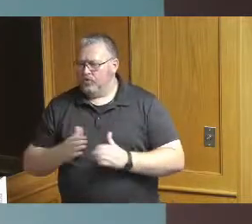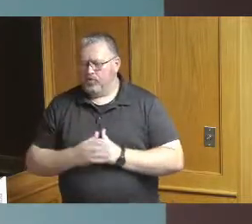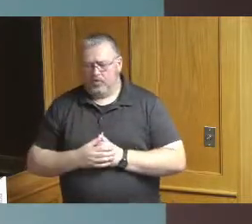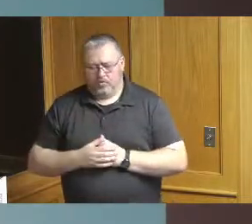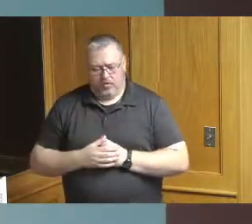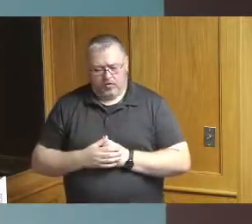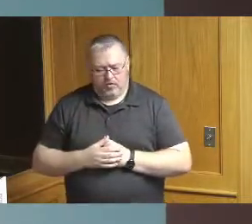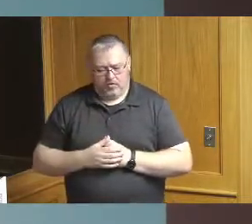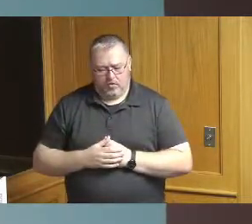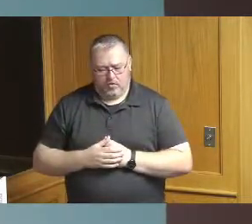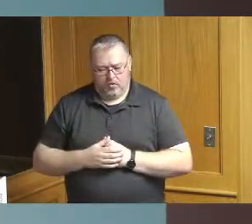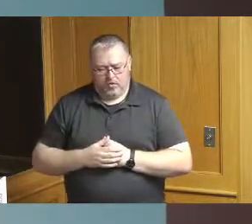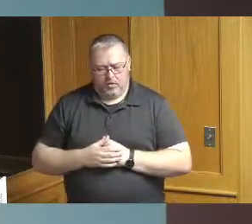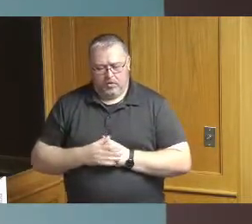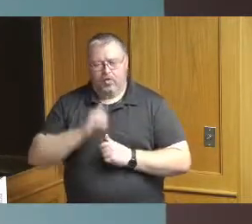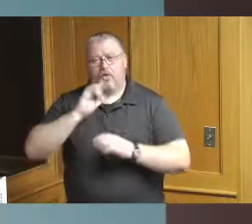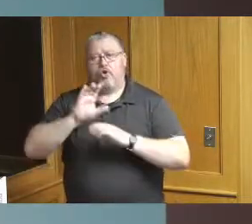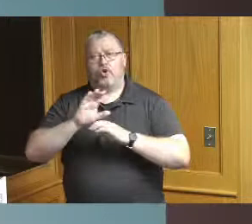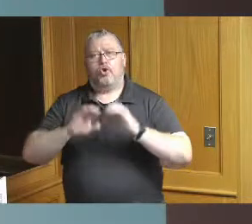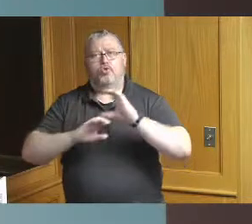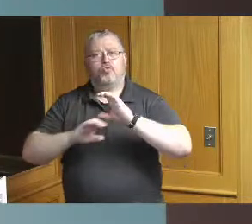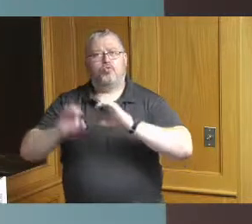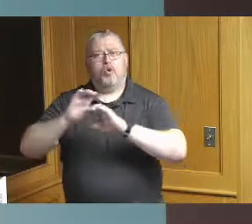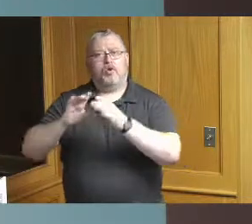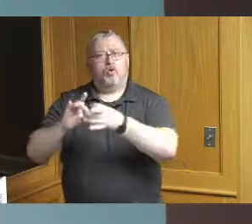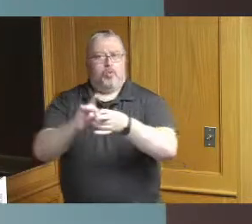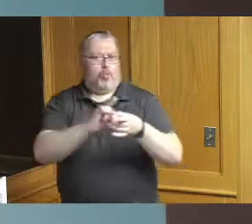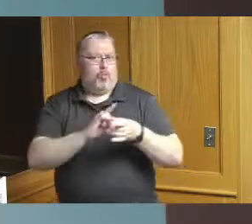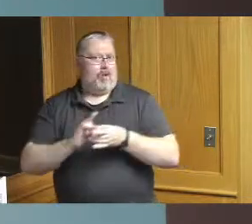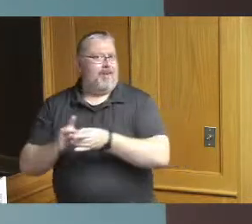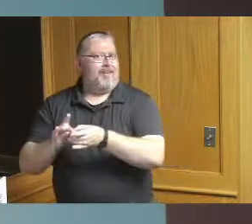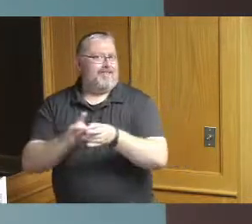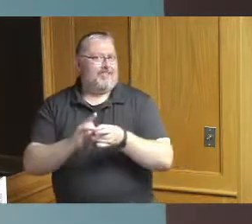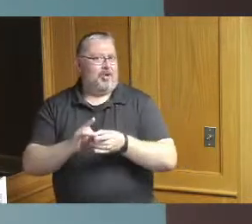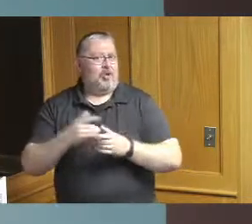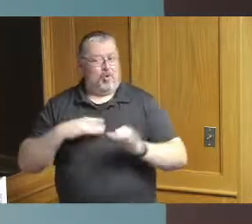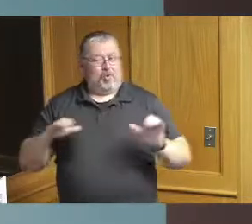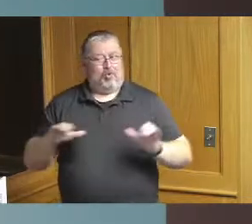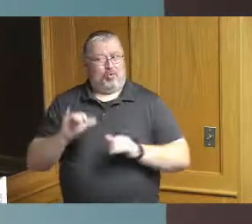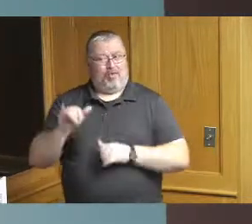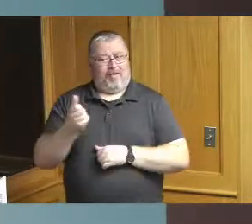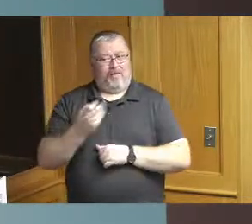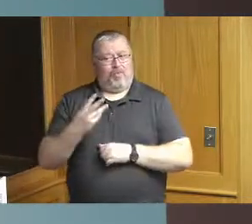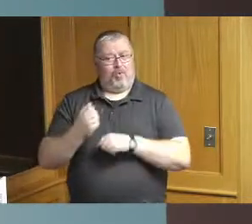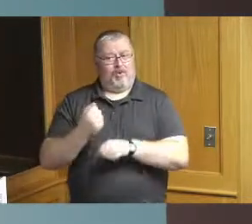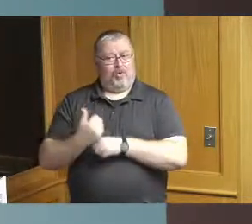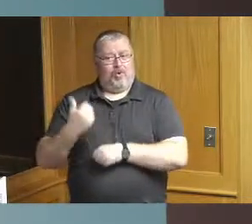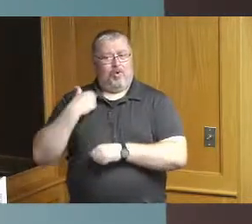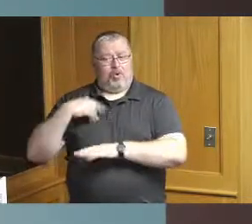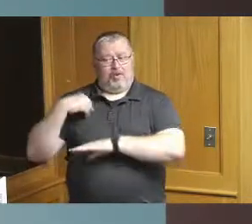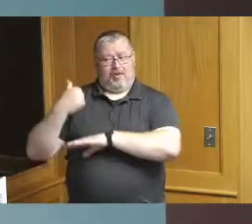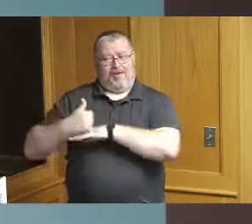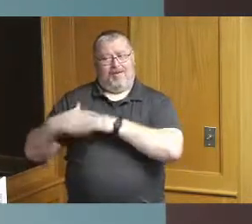a roadway construction coordination this was done a few years ago at the behest of then Commissioner